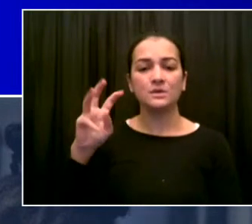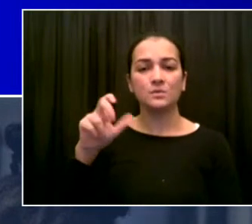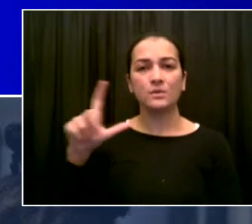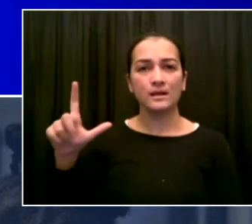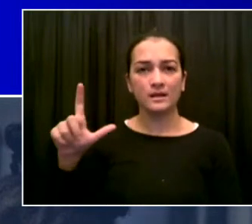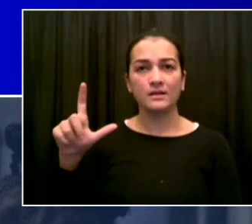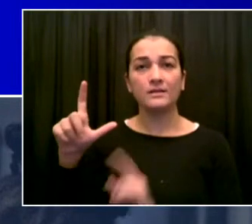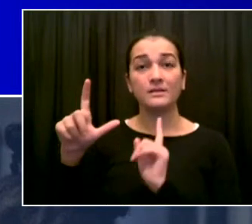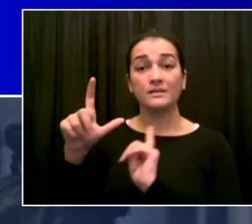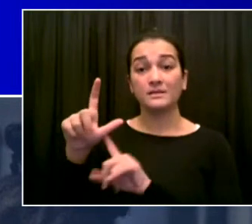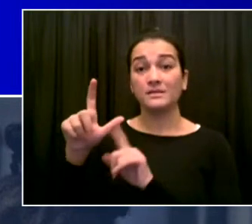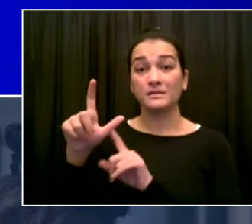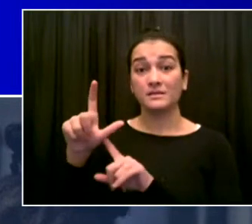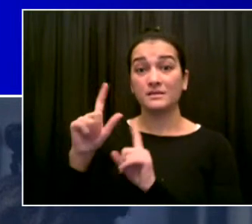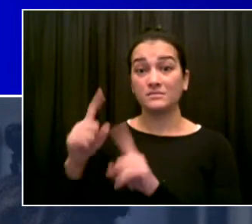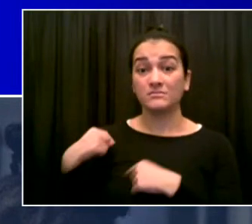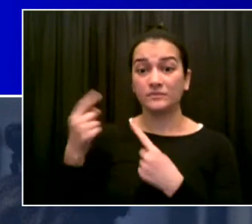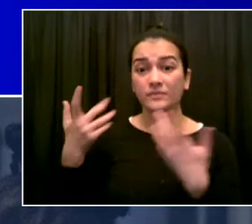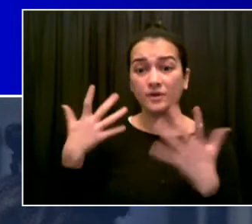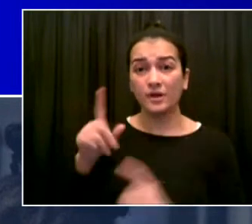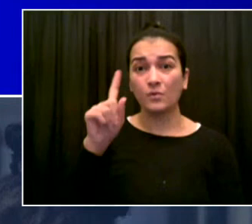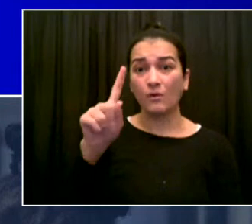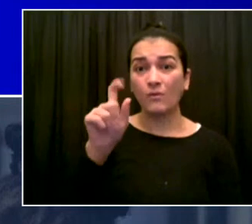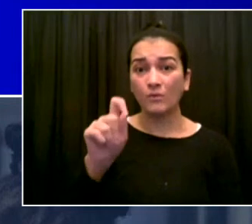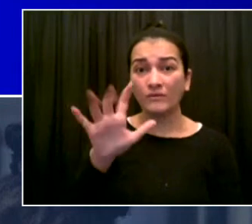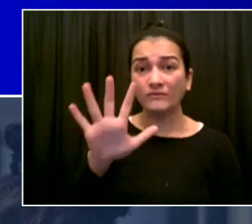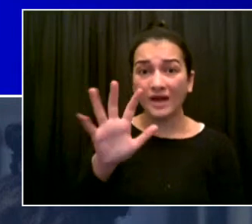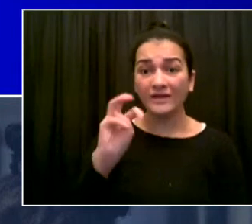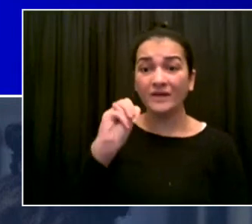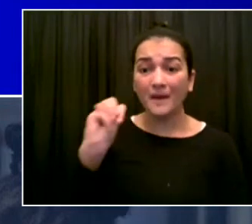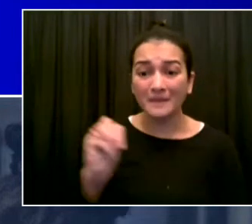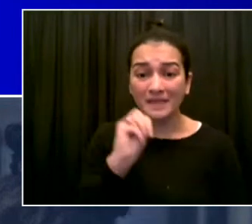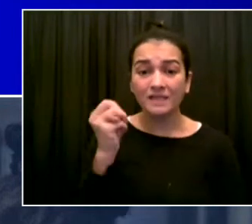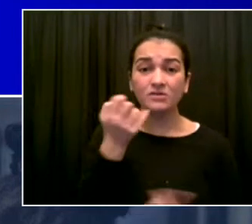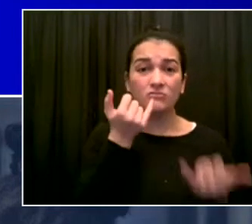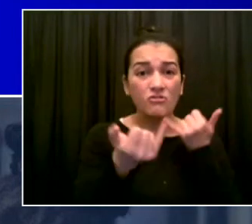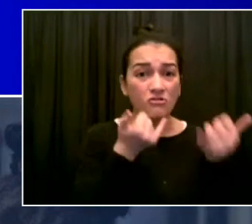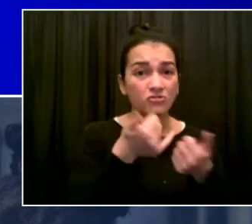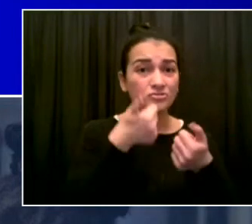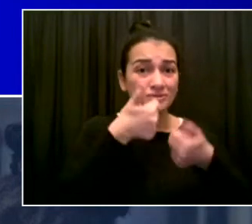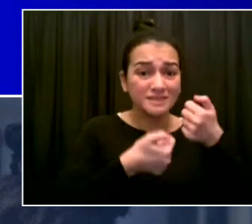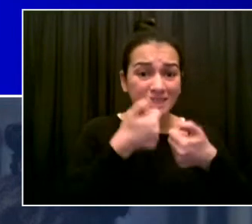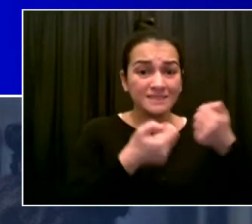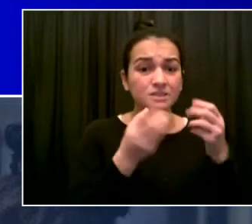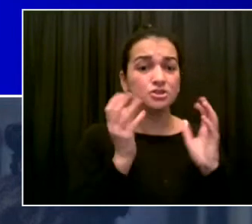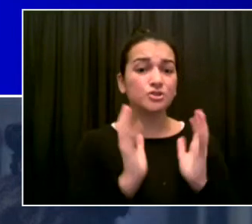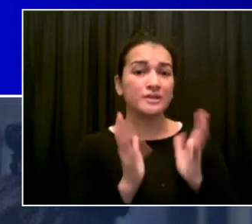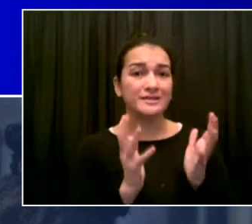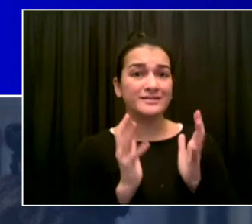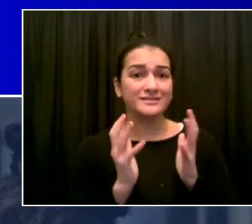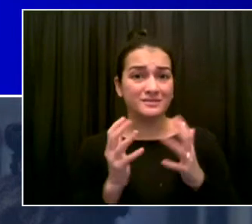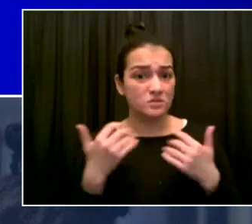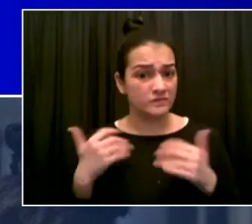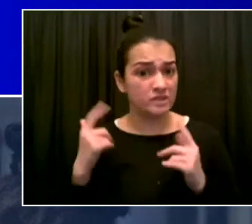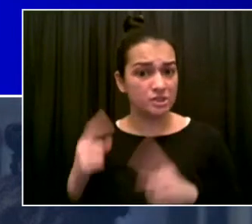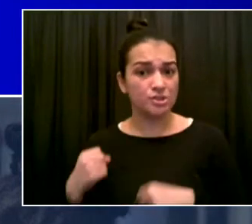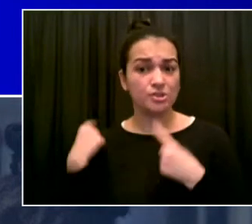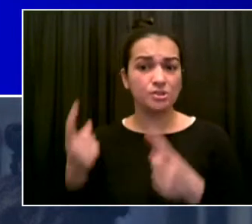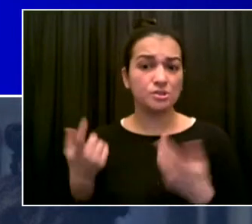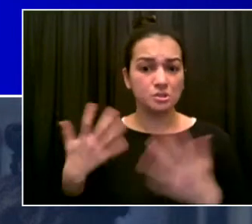MILLION CALLS,